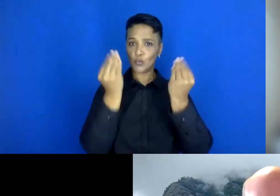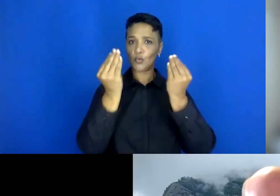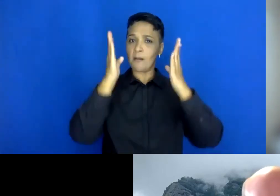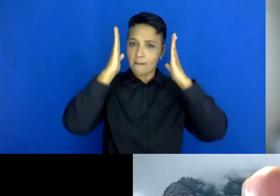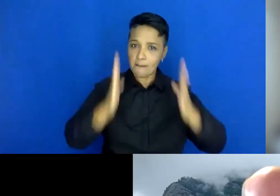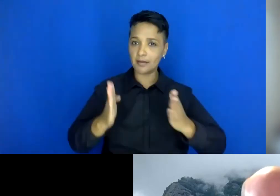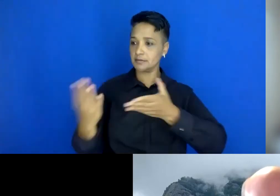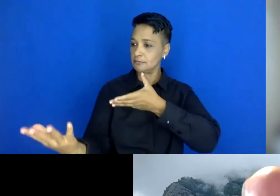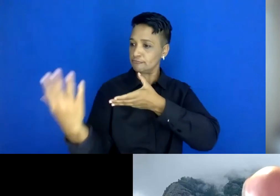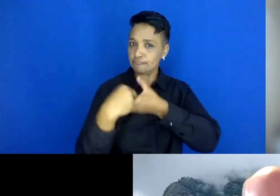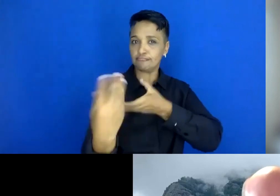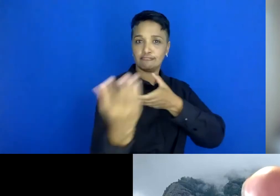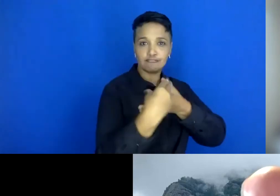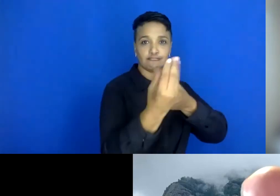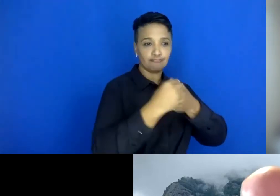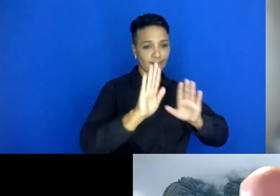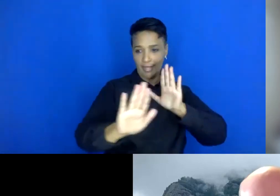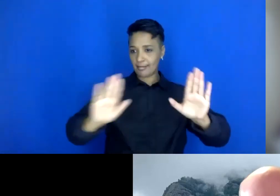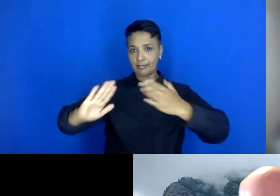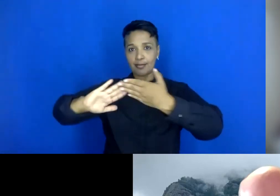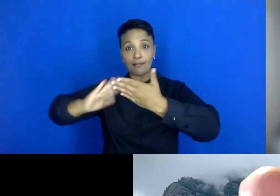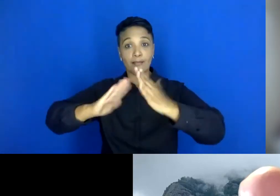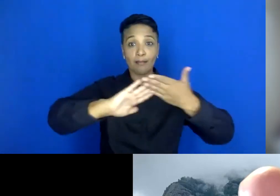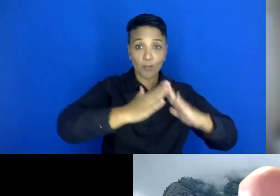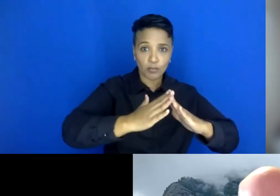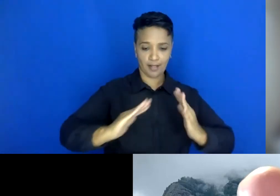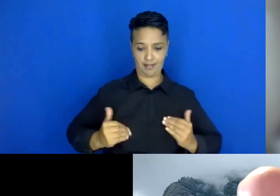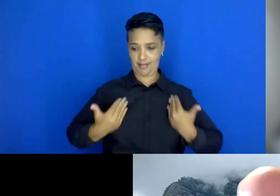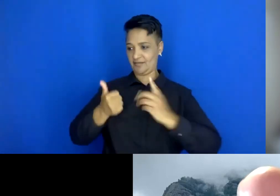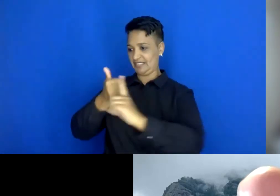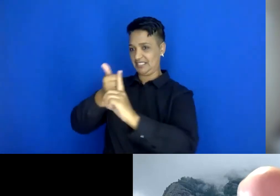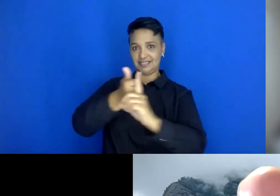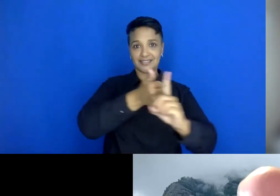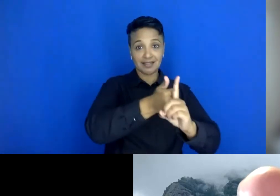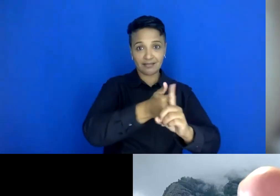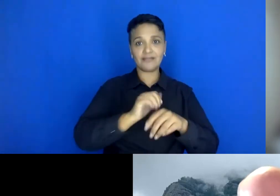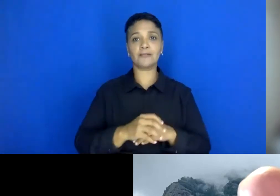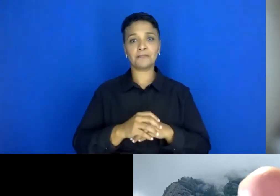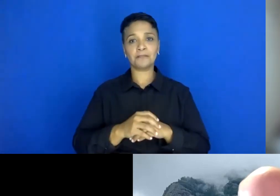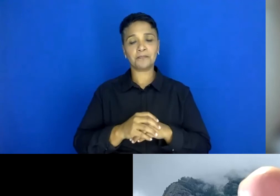their communities but to participate effectively as many of the previous speakers have been saying